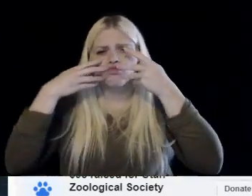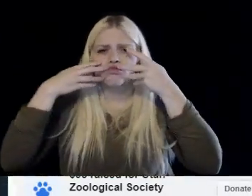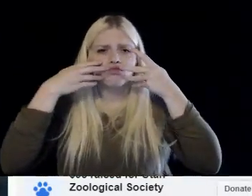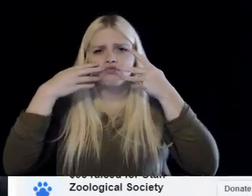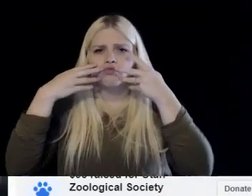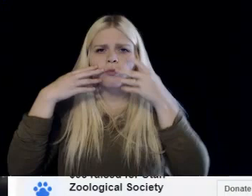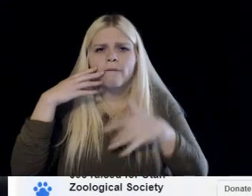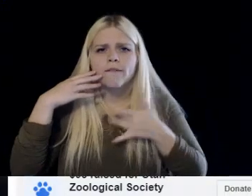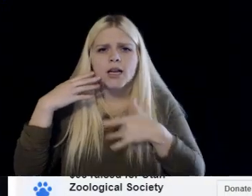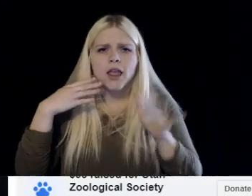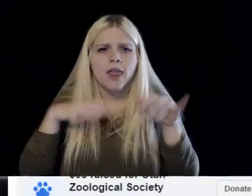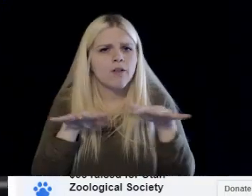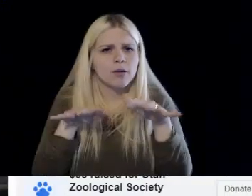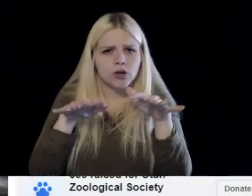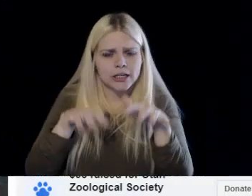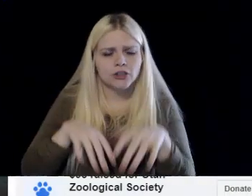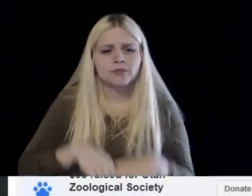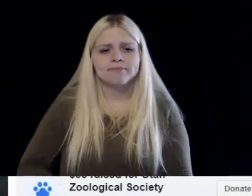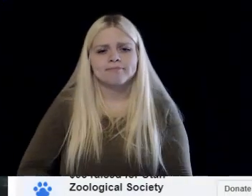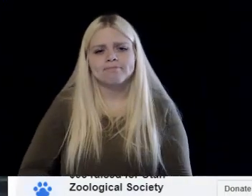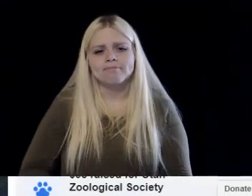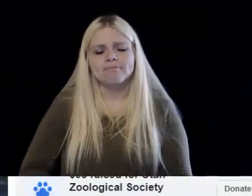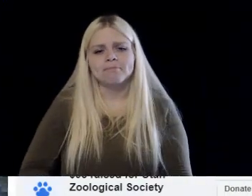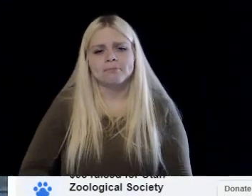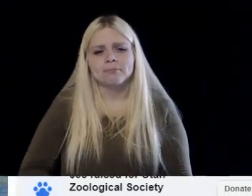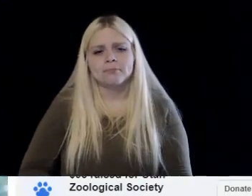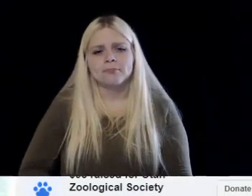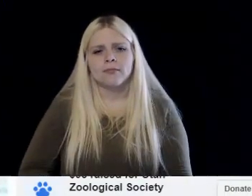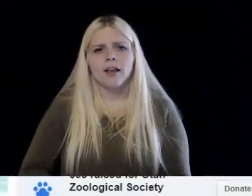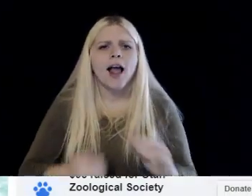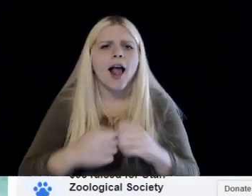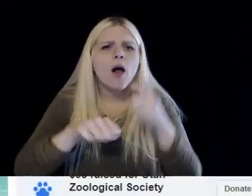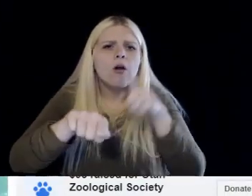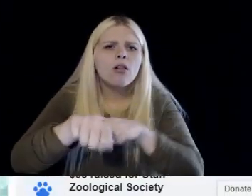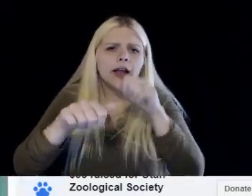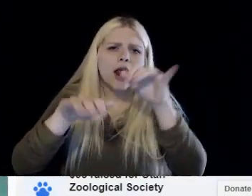Erica: Now, how long can each stay underwater? Michelle: So, California sea lions average about